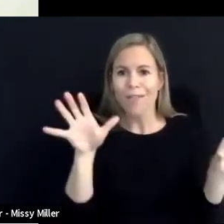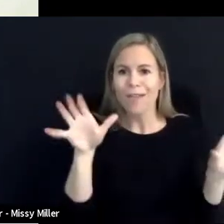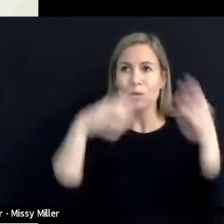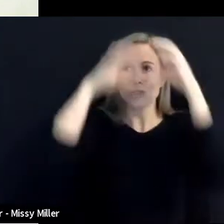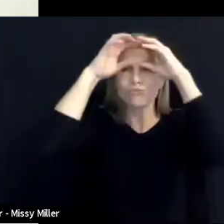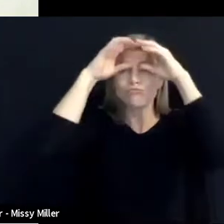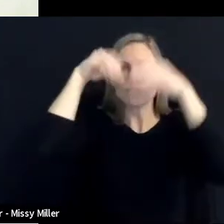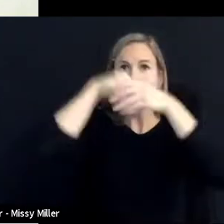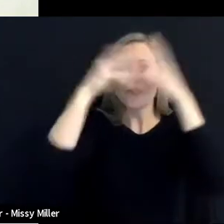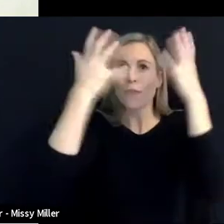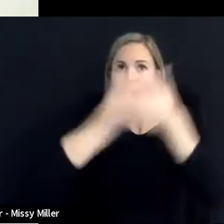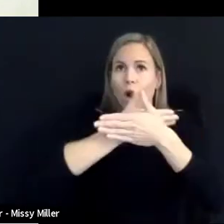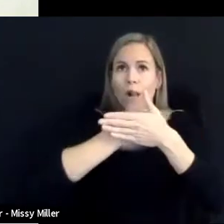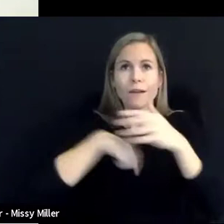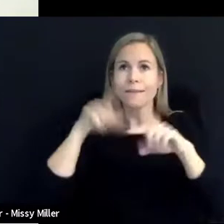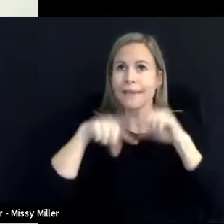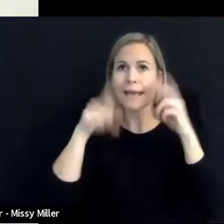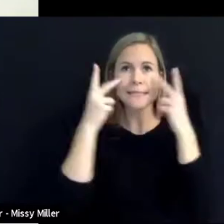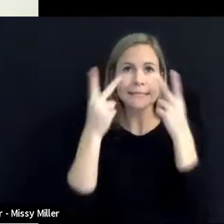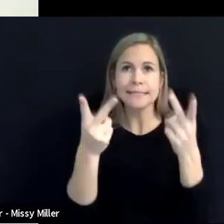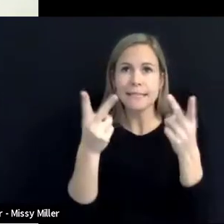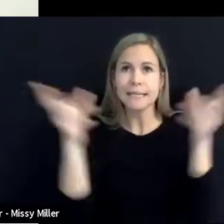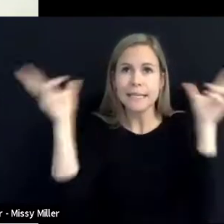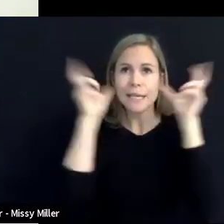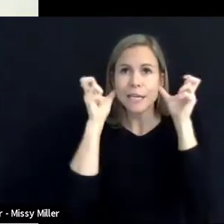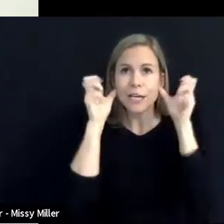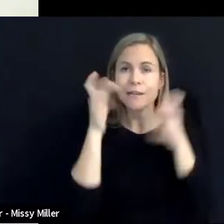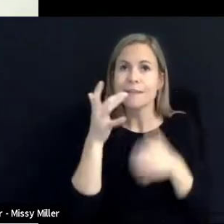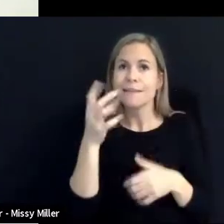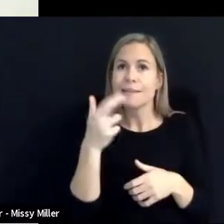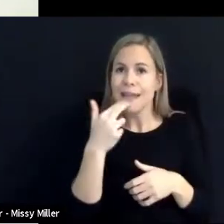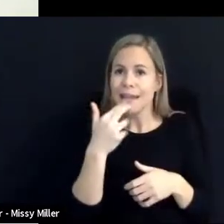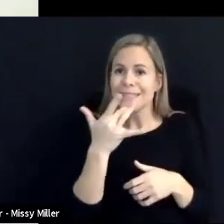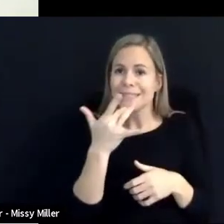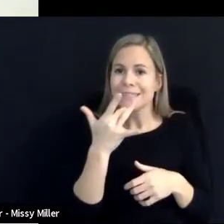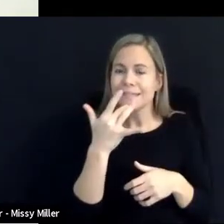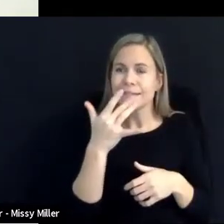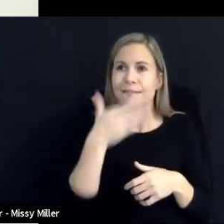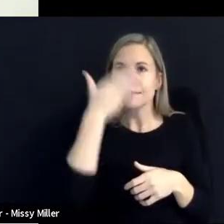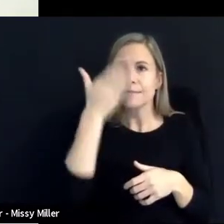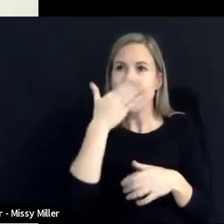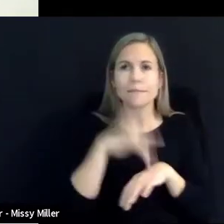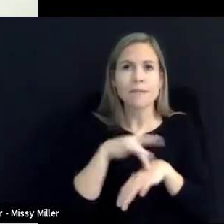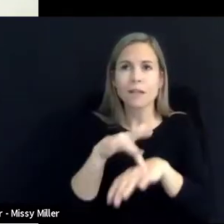They can't see, hear, taste, smell, touch. What can it do? It's completely dependent on the senses.